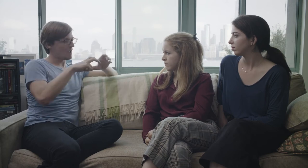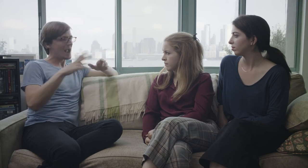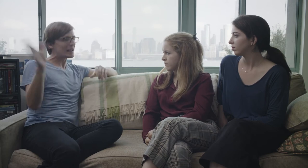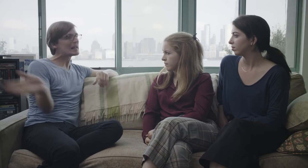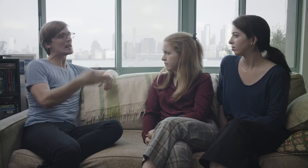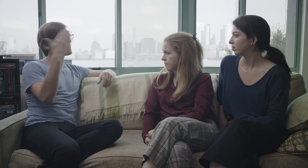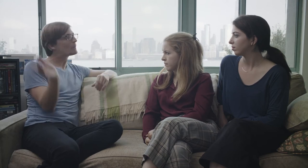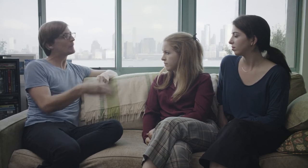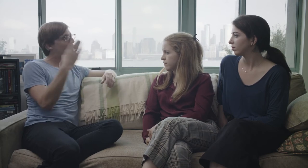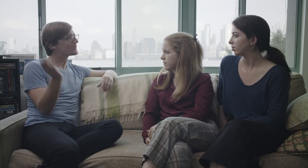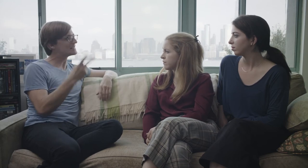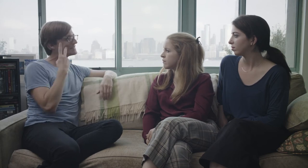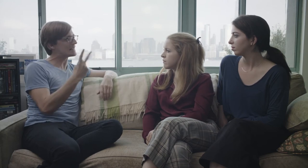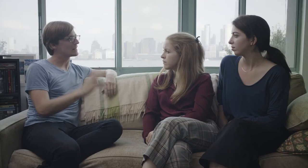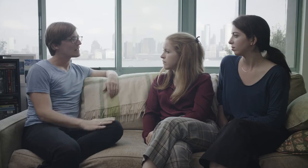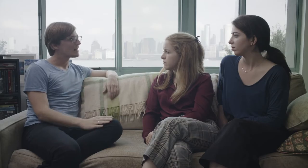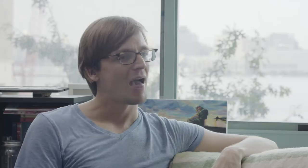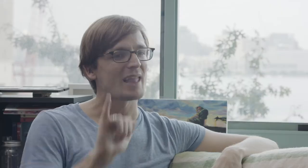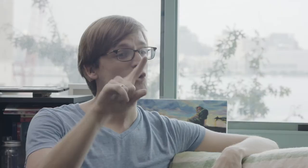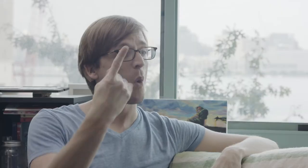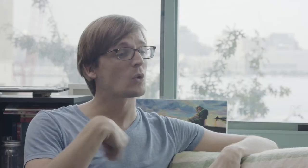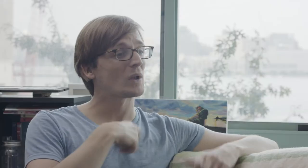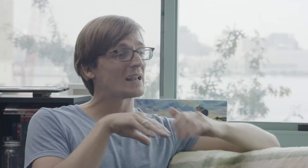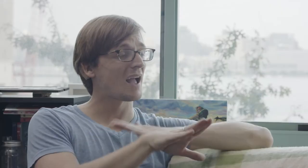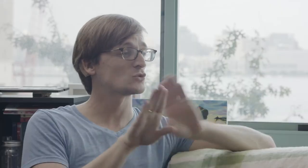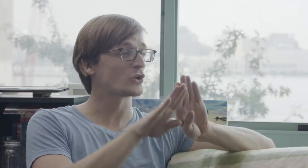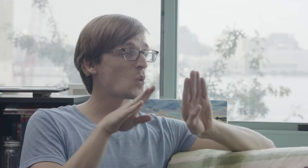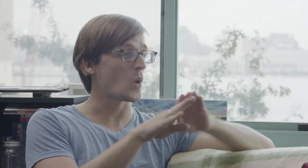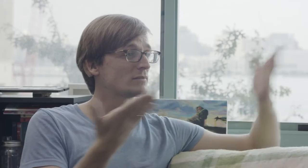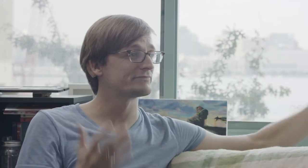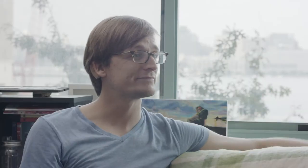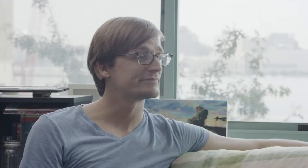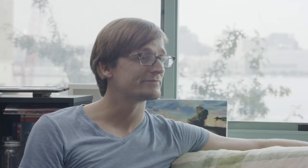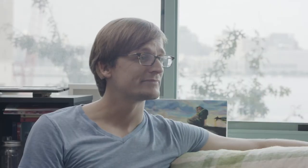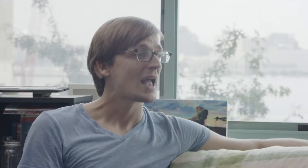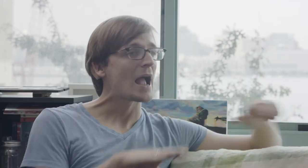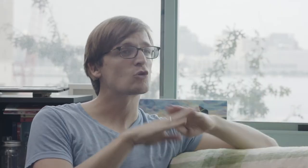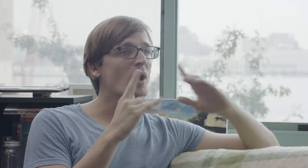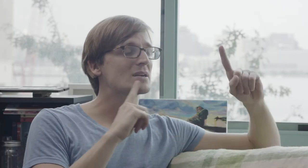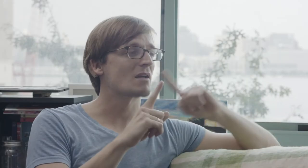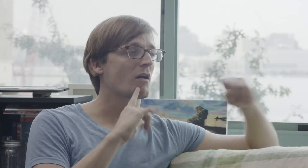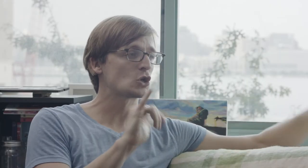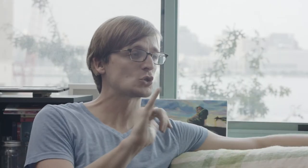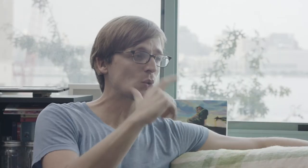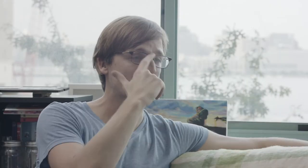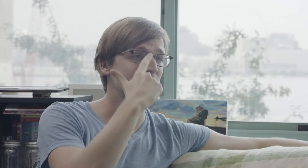get out of your head, and put those assumptions aside. And it only happens when you let us in the door, to start that dialogue.